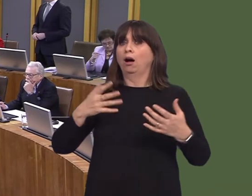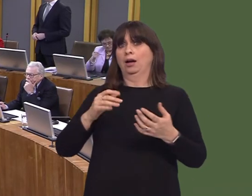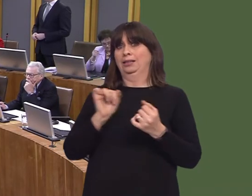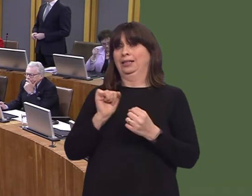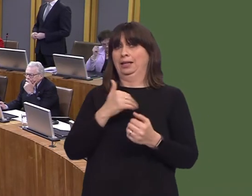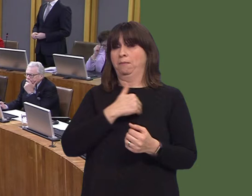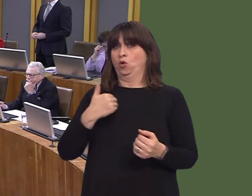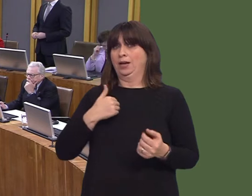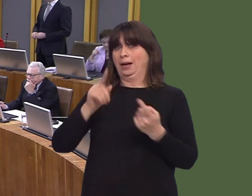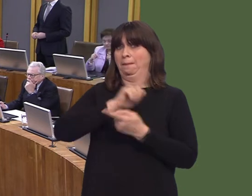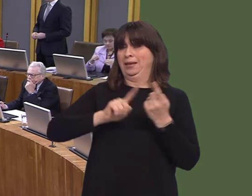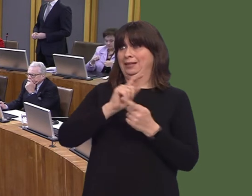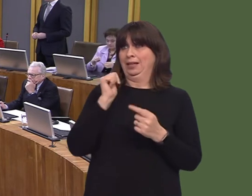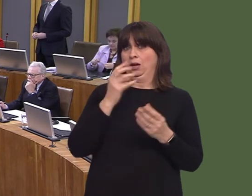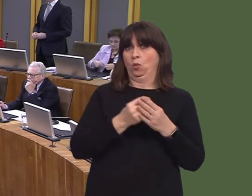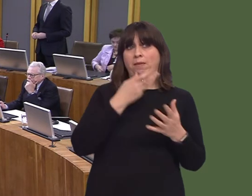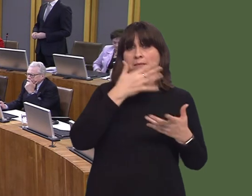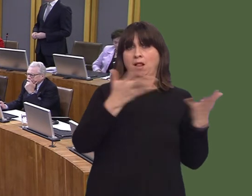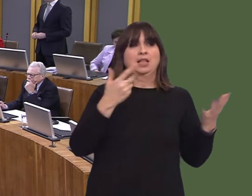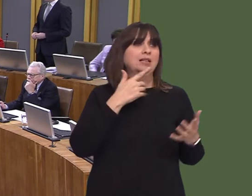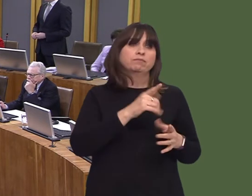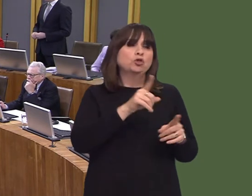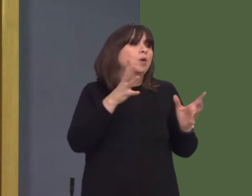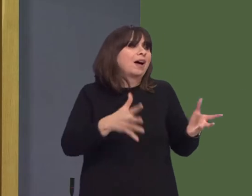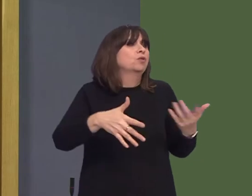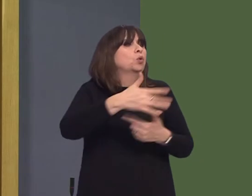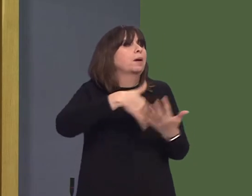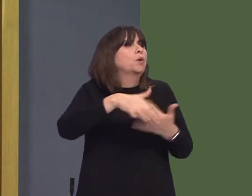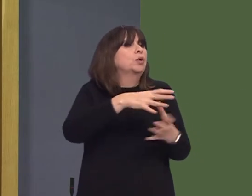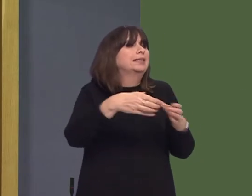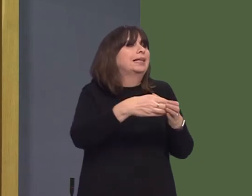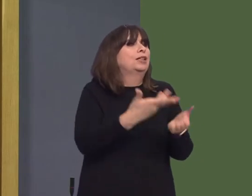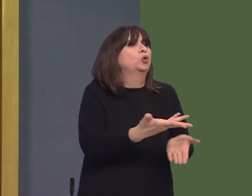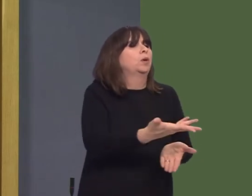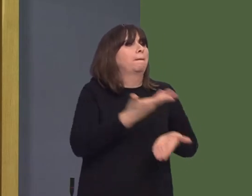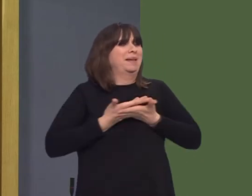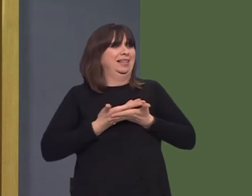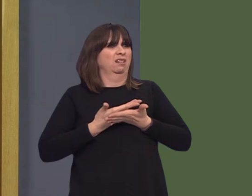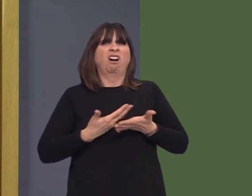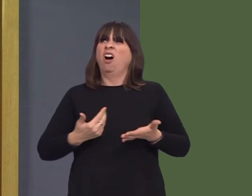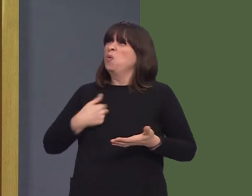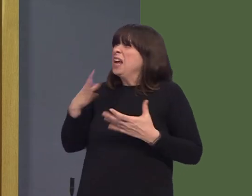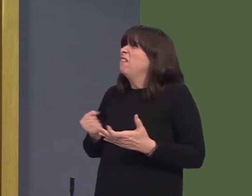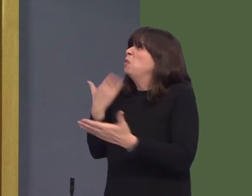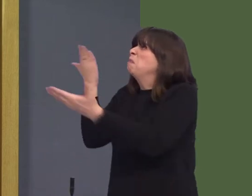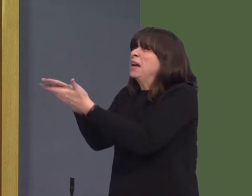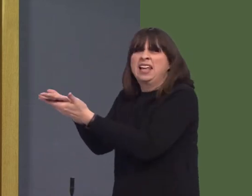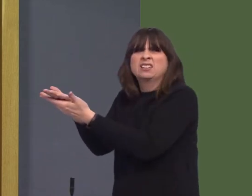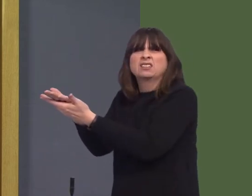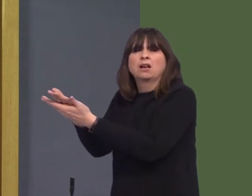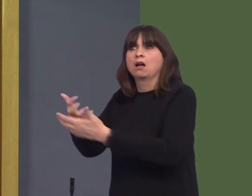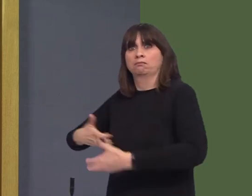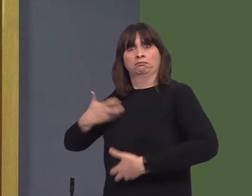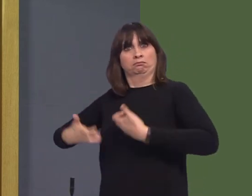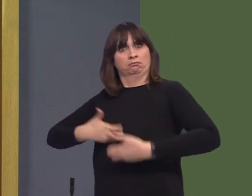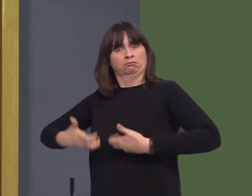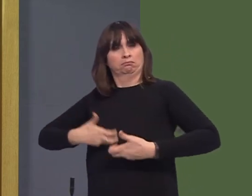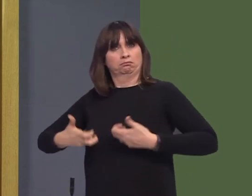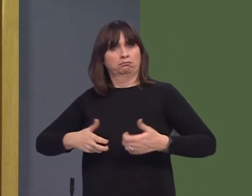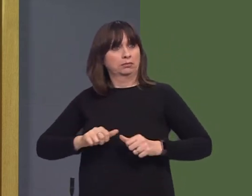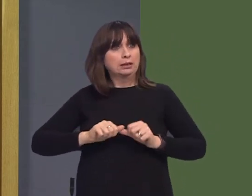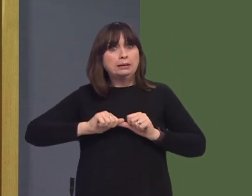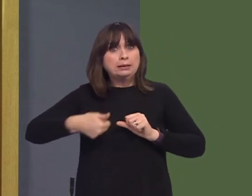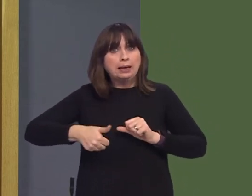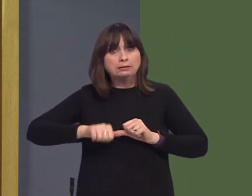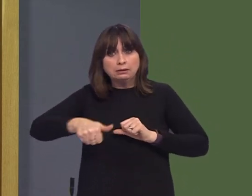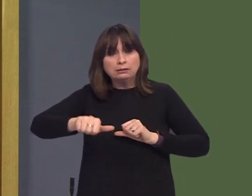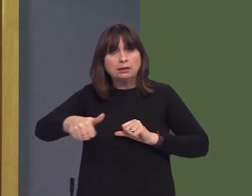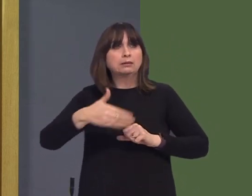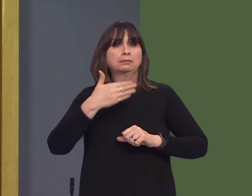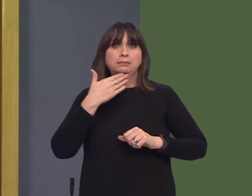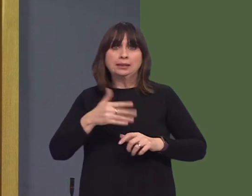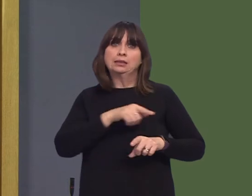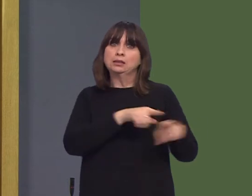has £19 million earmarked for band A of the twenty-first century schools and education